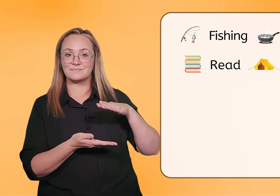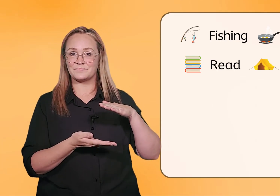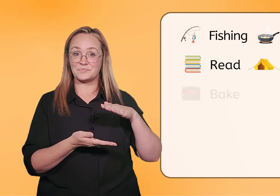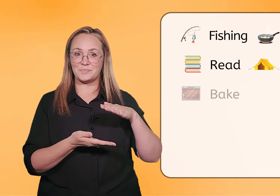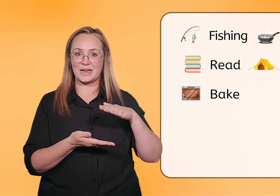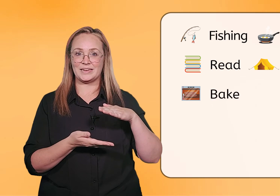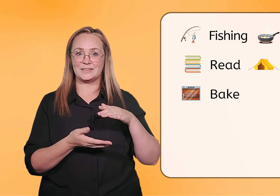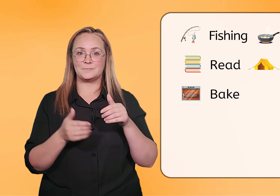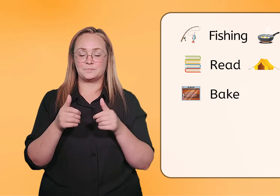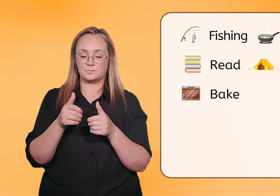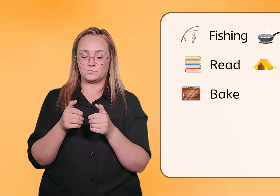Bake.